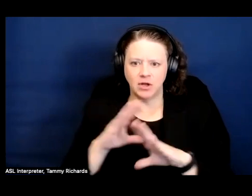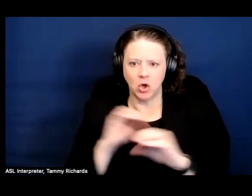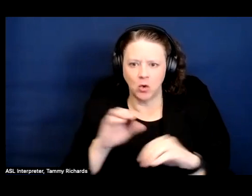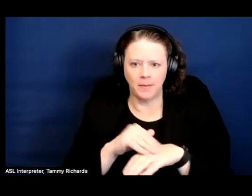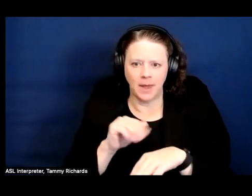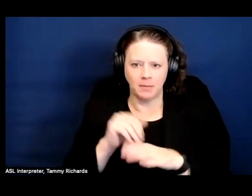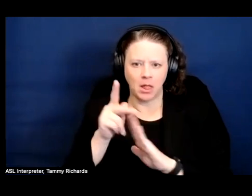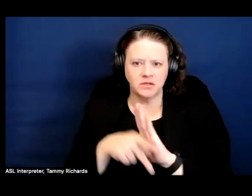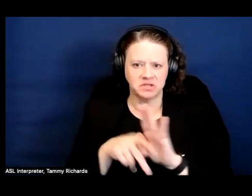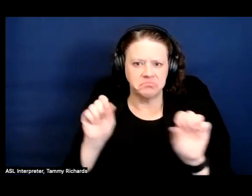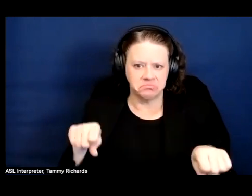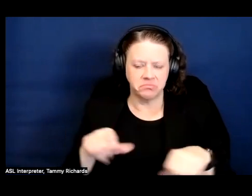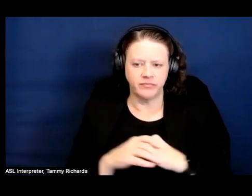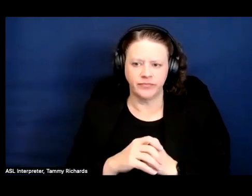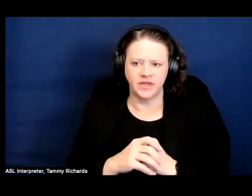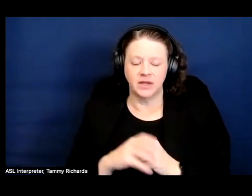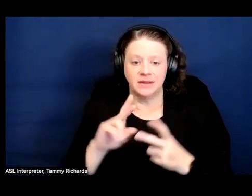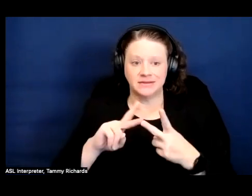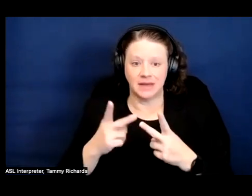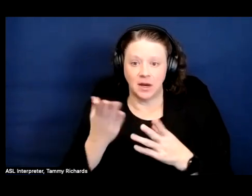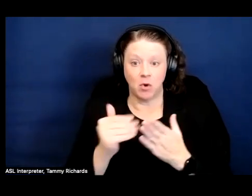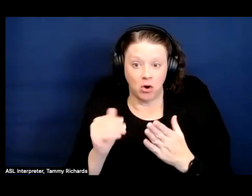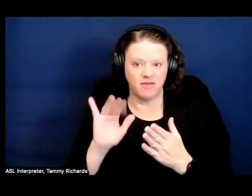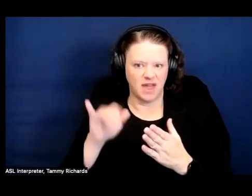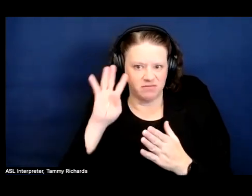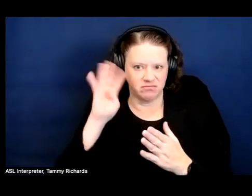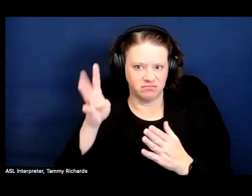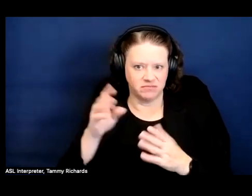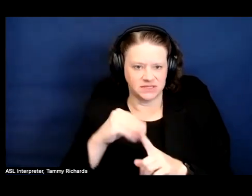or refusing repairs or improvements. We see that as well.